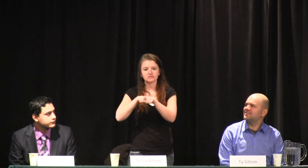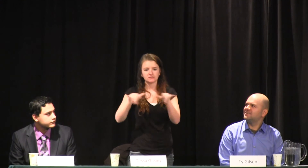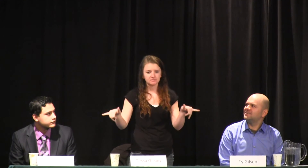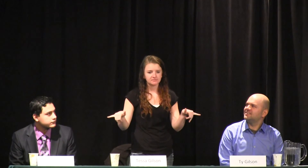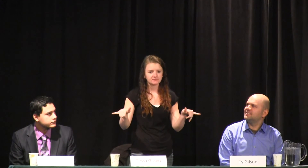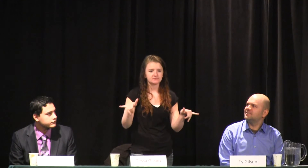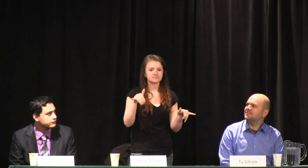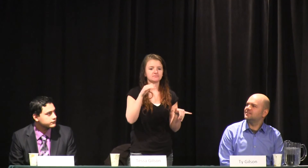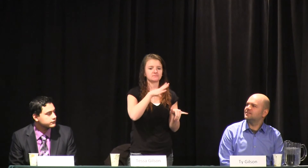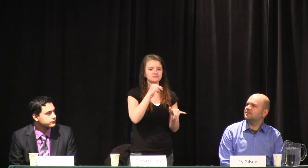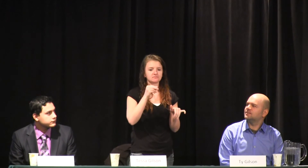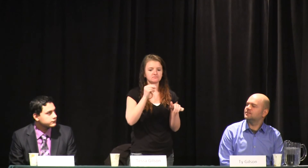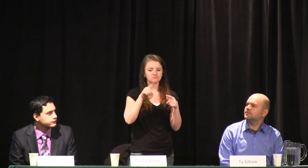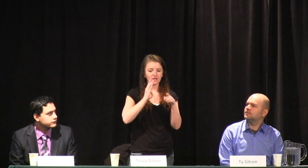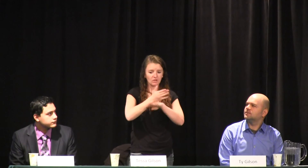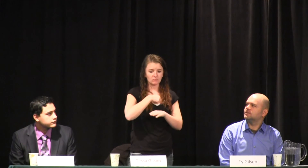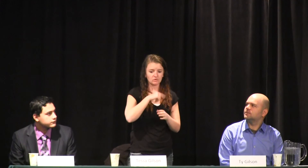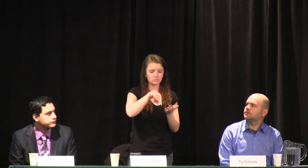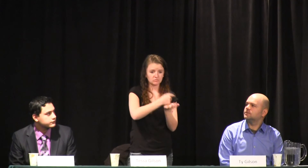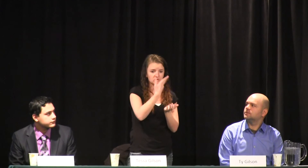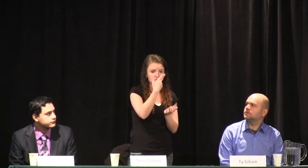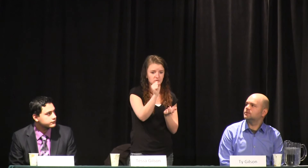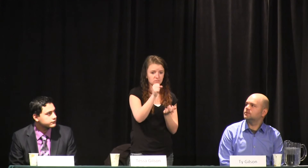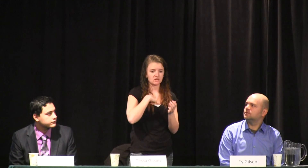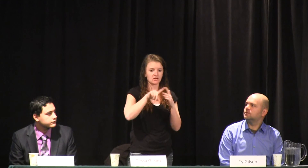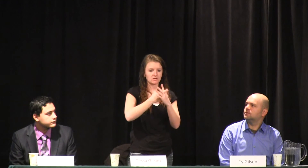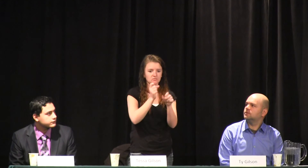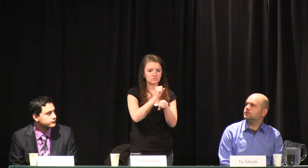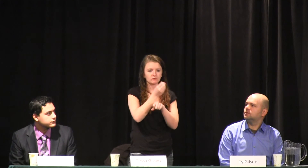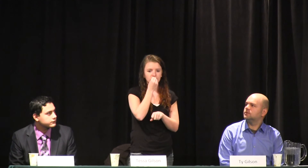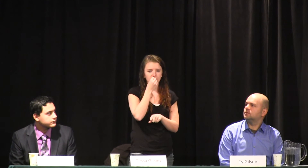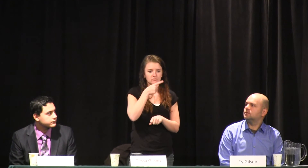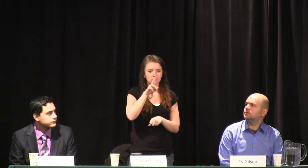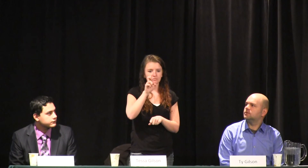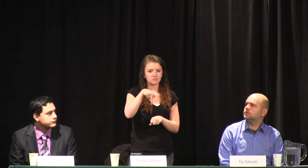And so again, the raking and also working for my dad, and then after I graduated from high school,